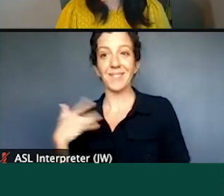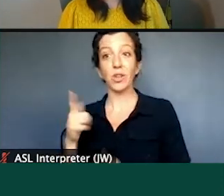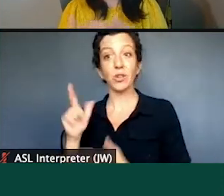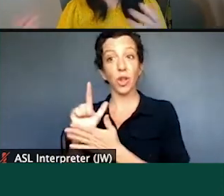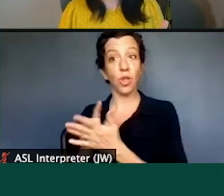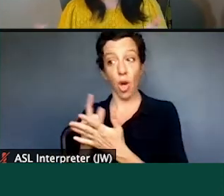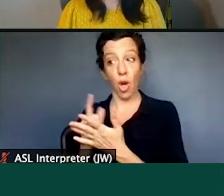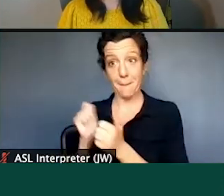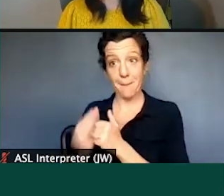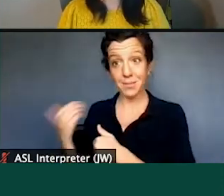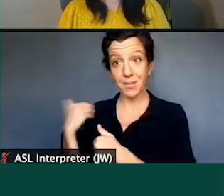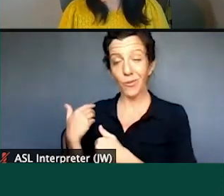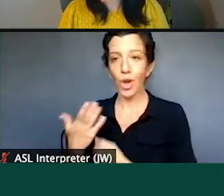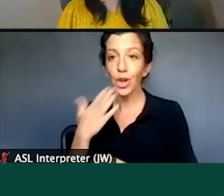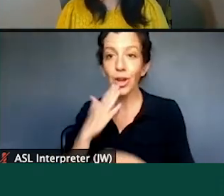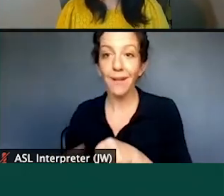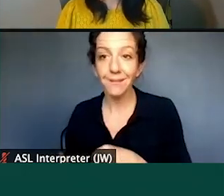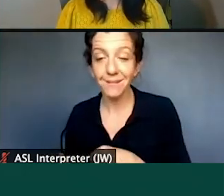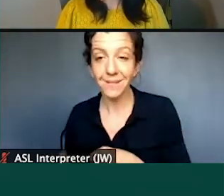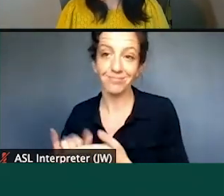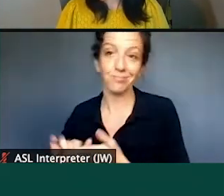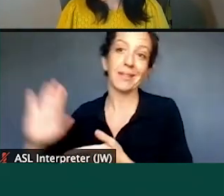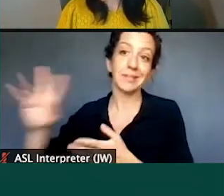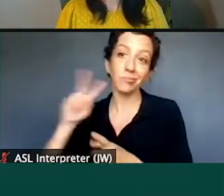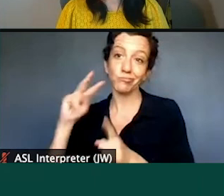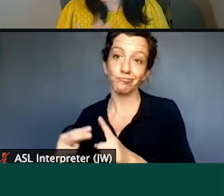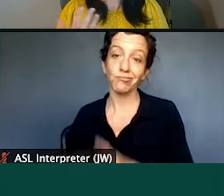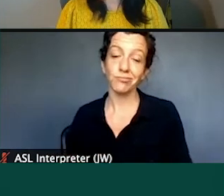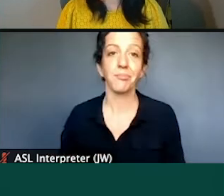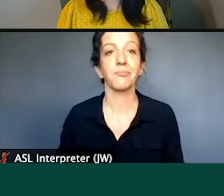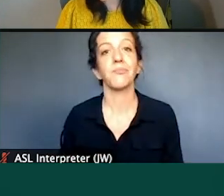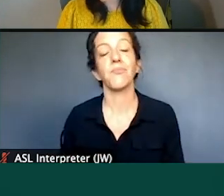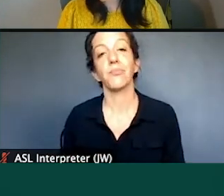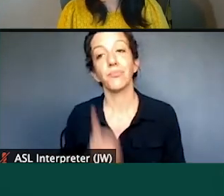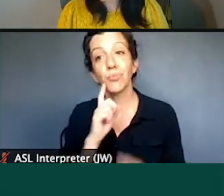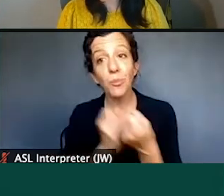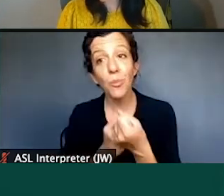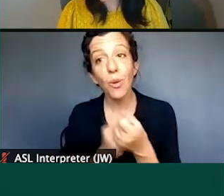under those parameters that would be expanded. There are a number of economic effects related to the measure.